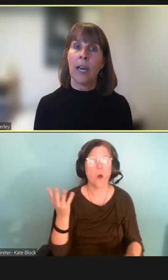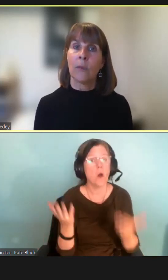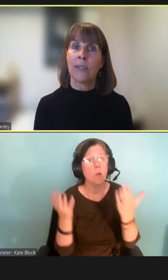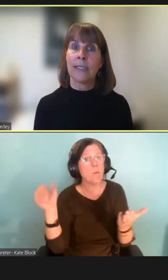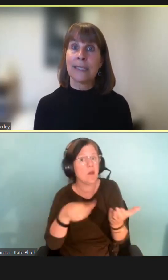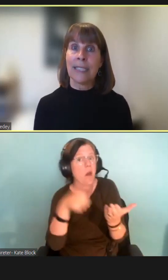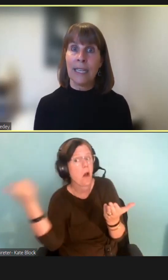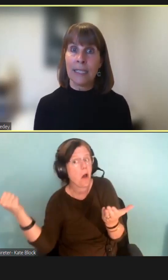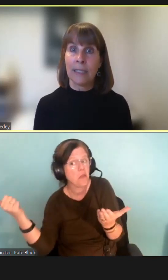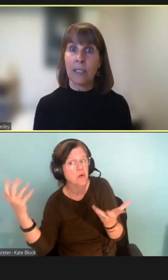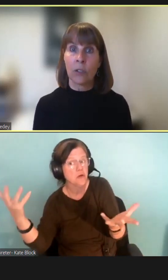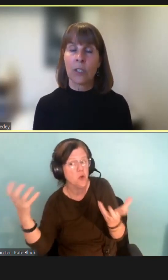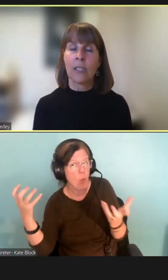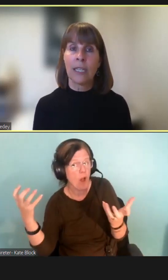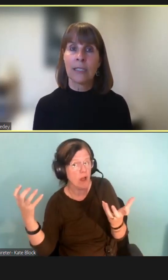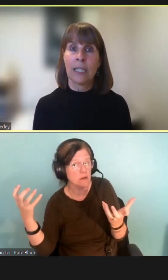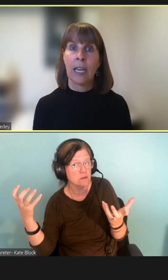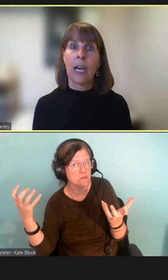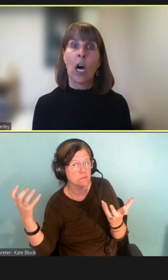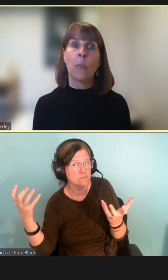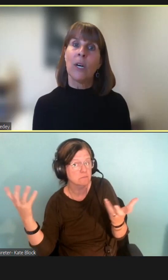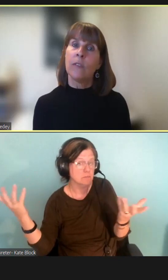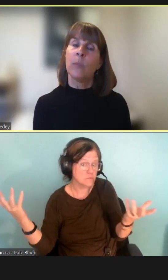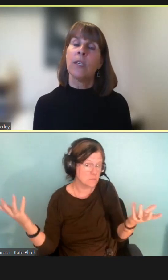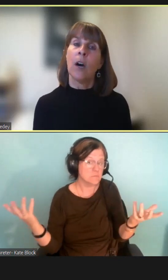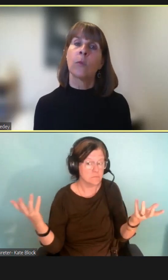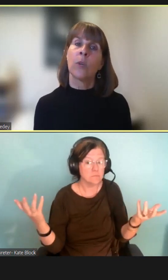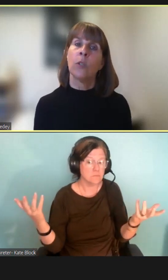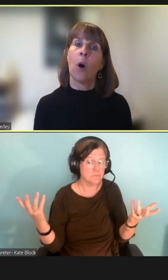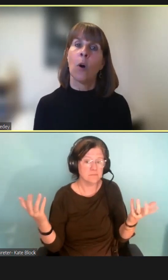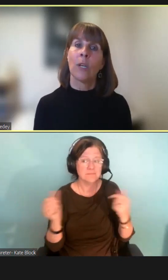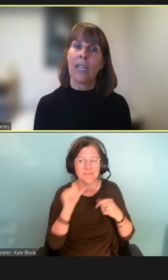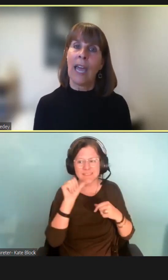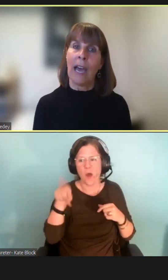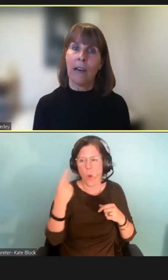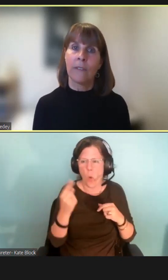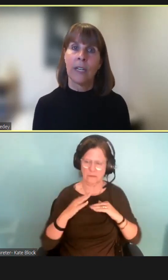with this data that you're collecting above and beyond what you already have